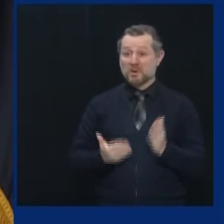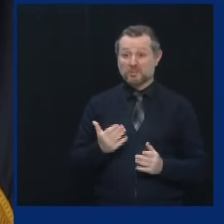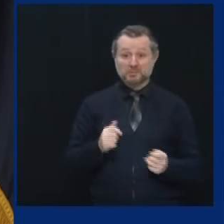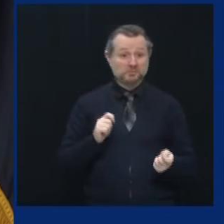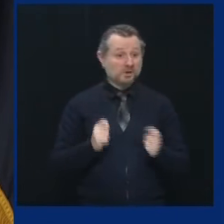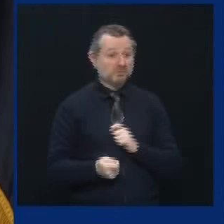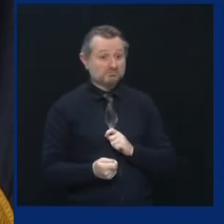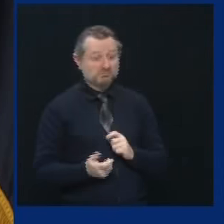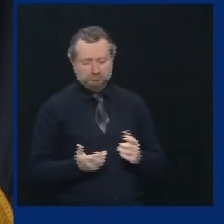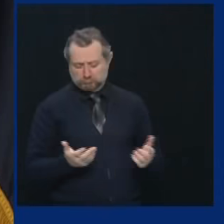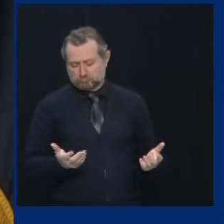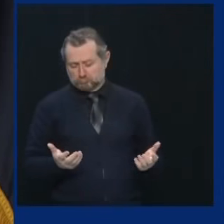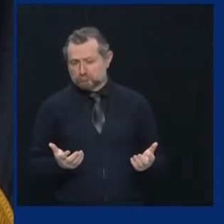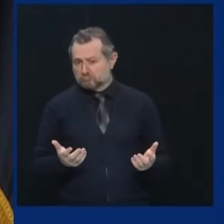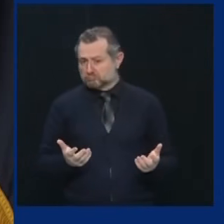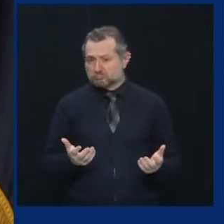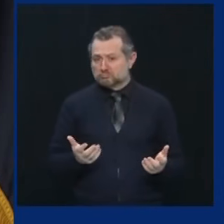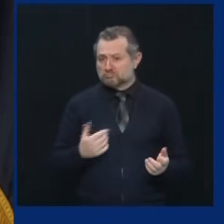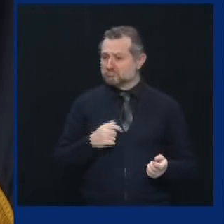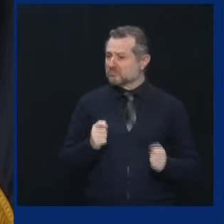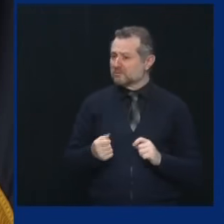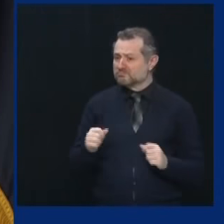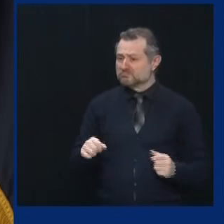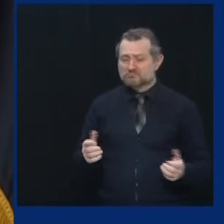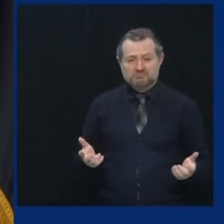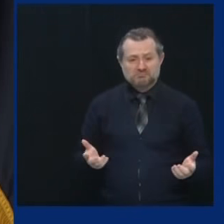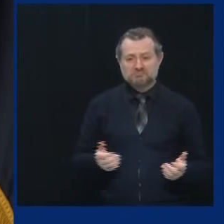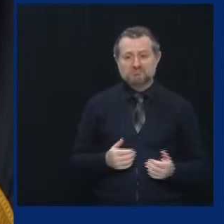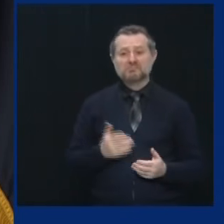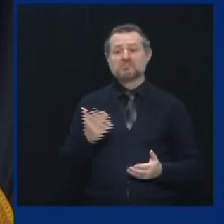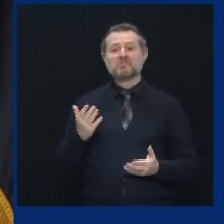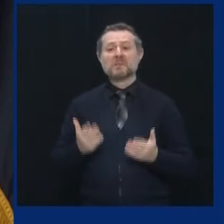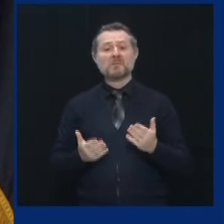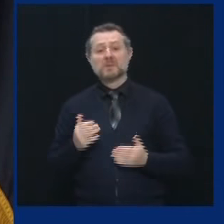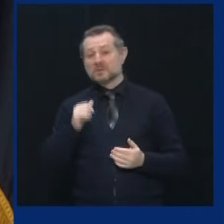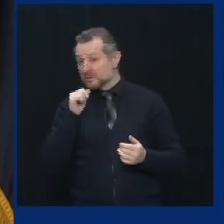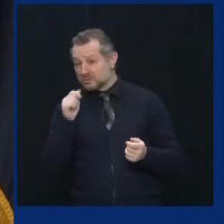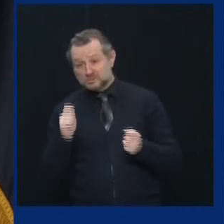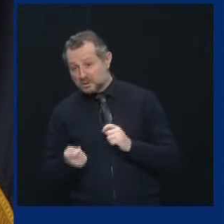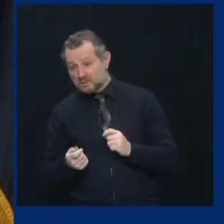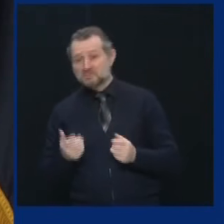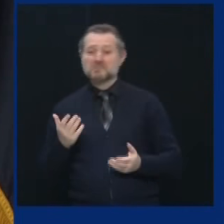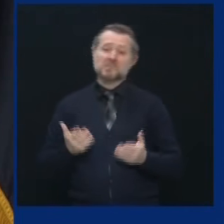DON'T HAVE A PLAN TODAY. WE'RE GOING TO, I'M AWARE OF THE